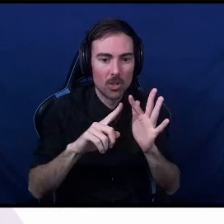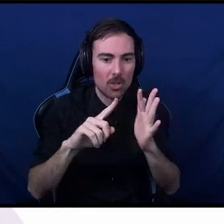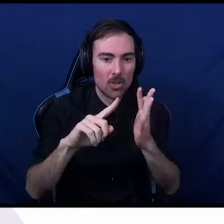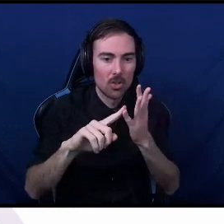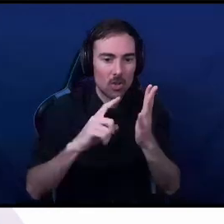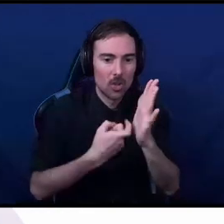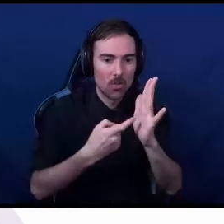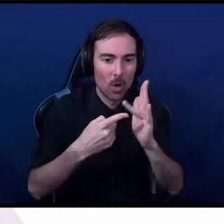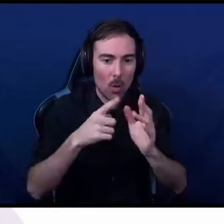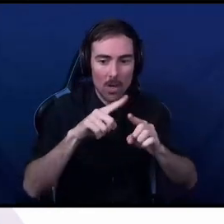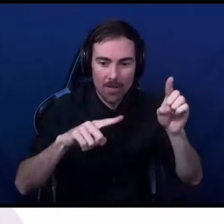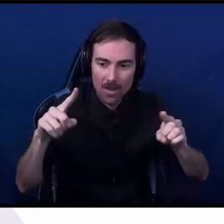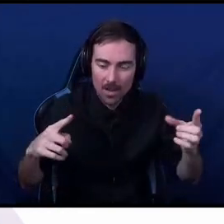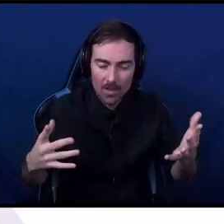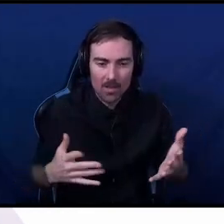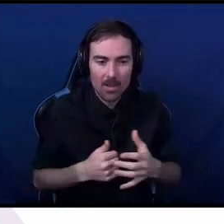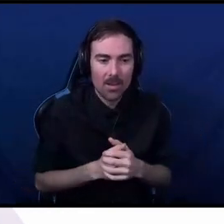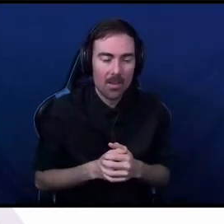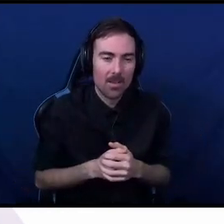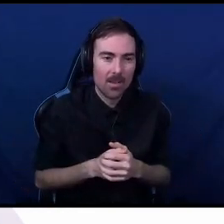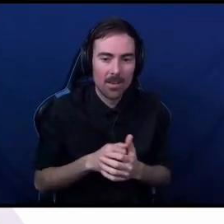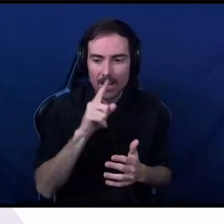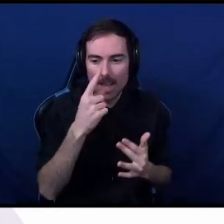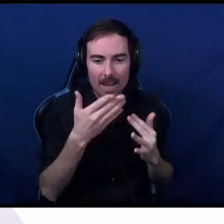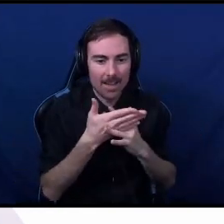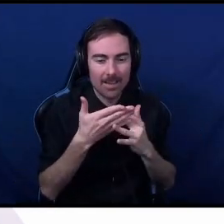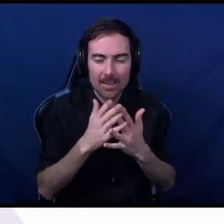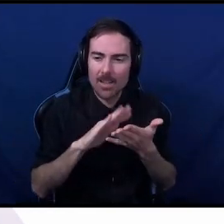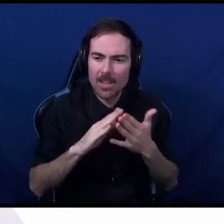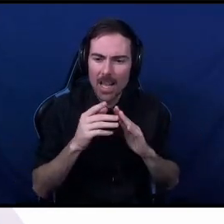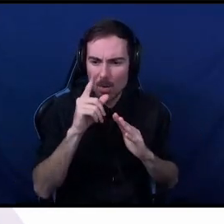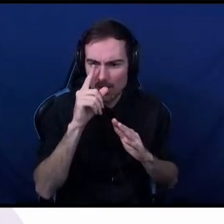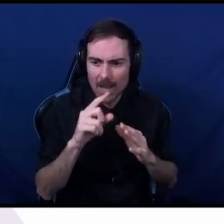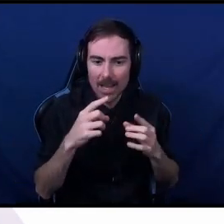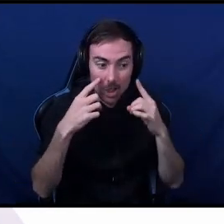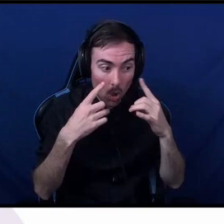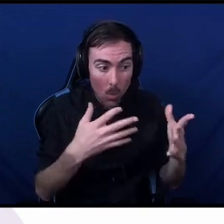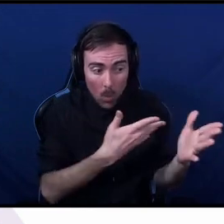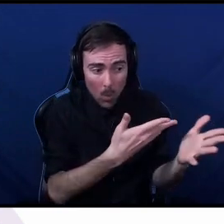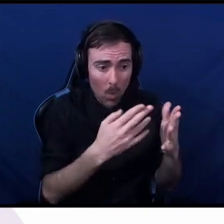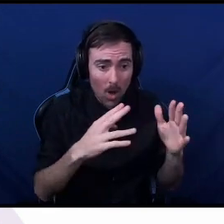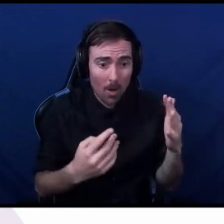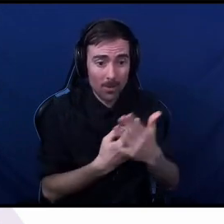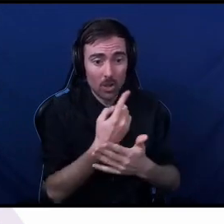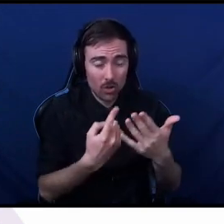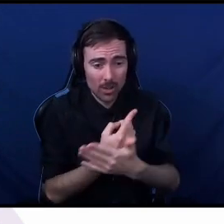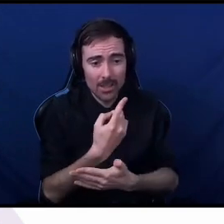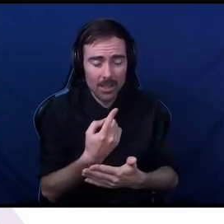there's, if you it's about framing it in an opportunity sense. I think that's a big thing that we're all trying to